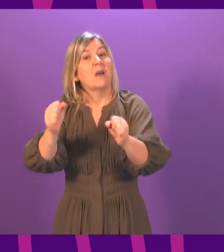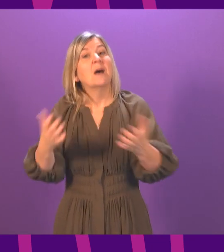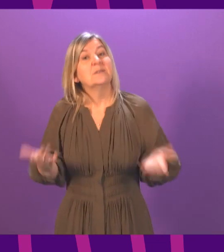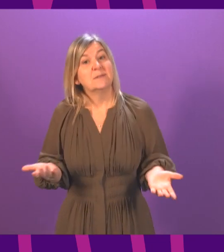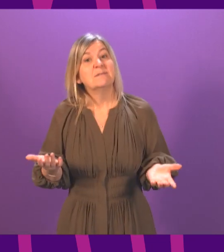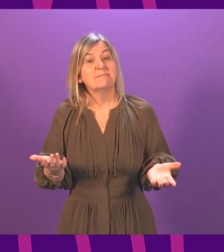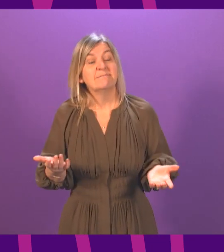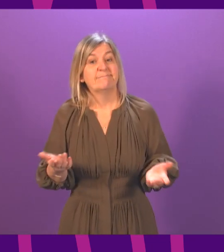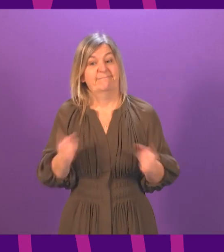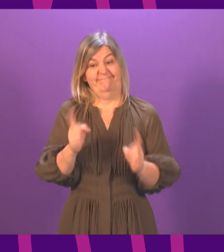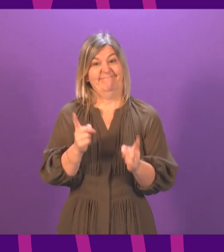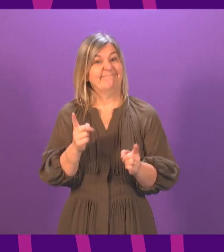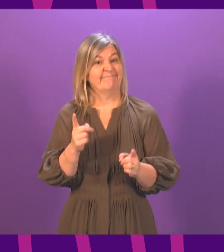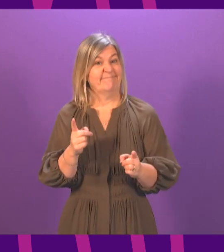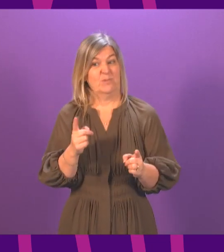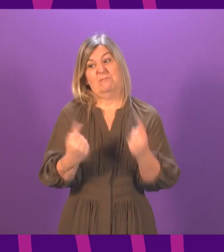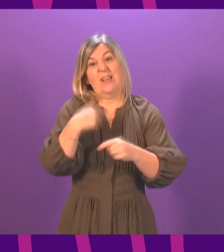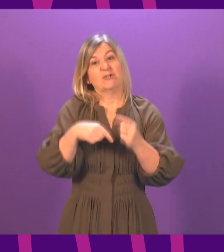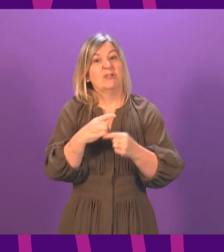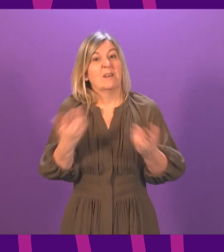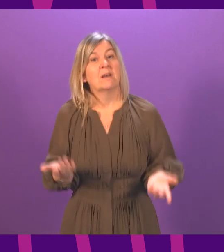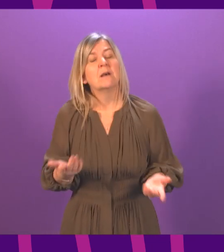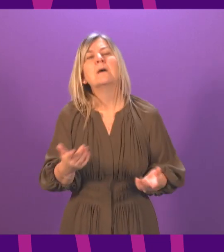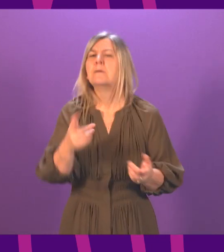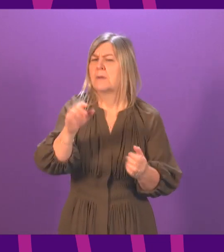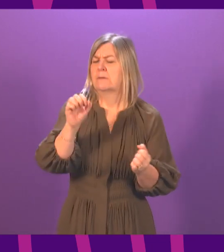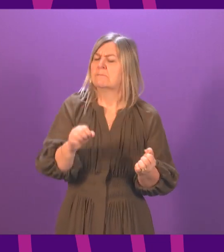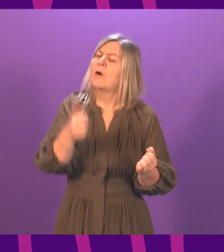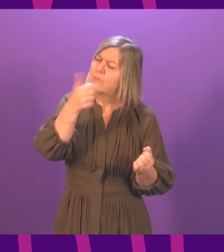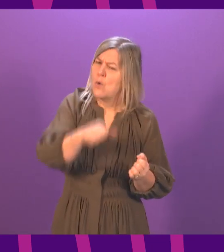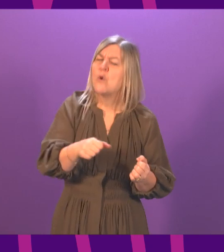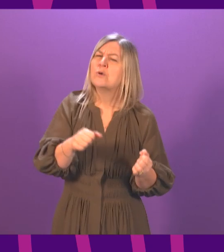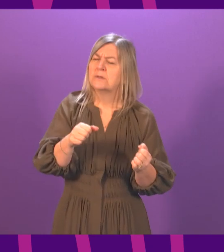The programme continues to face challenges, as many programmes do, as a direct result